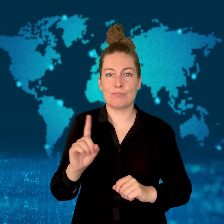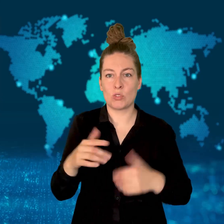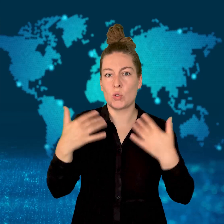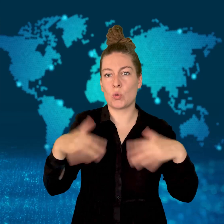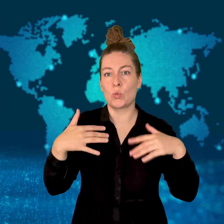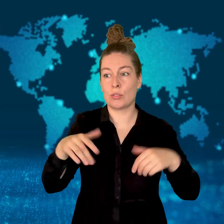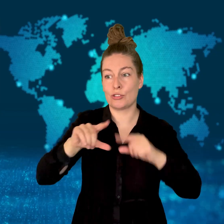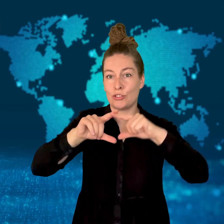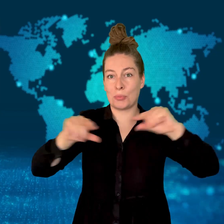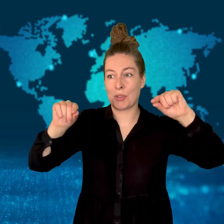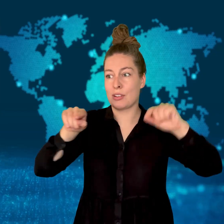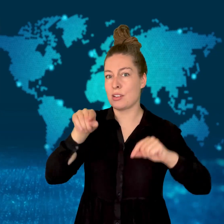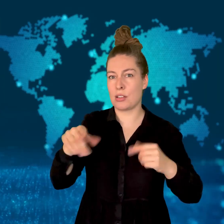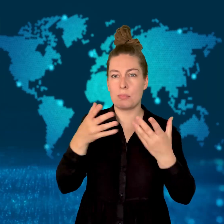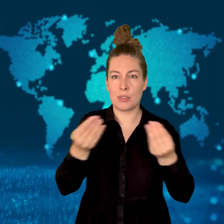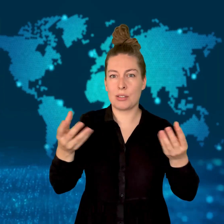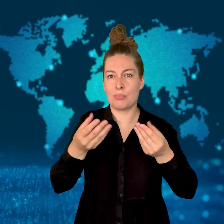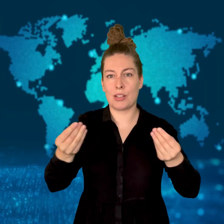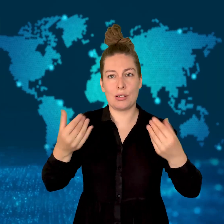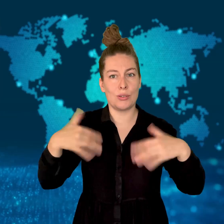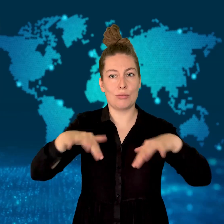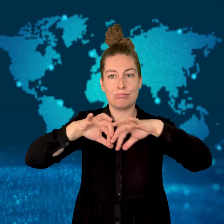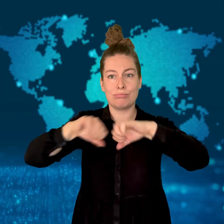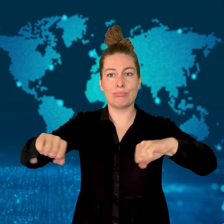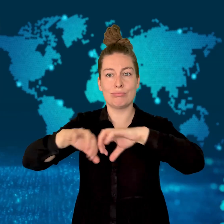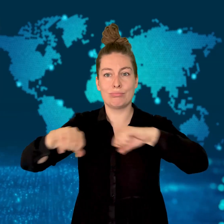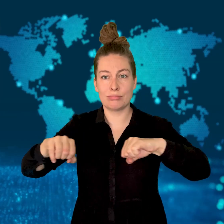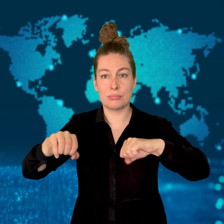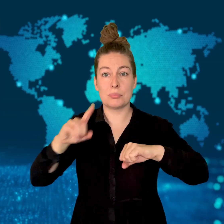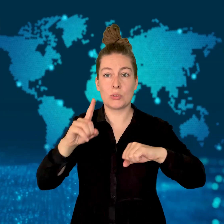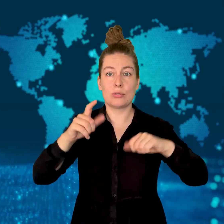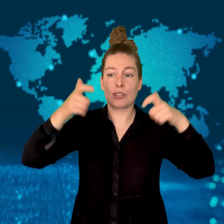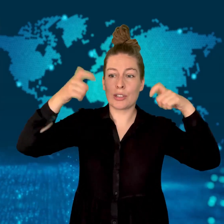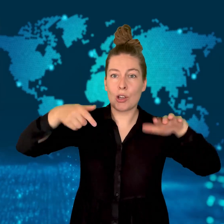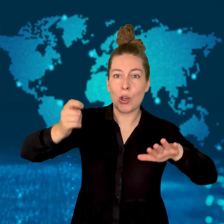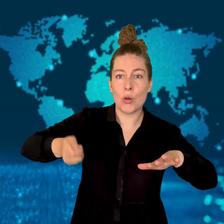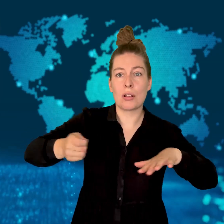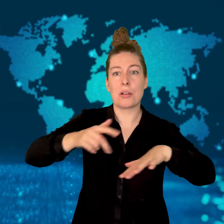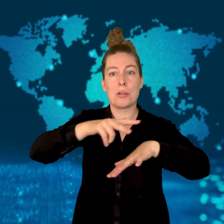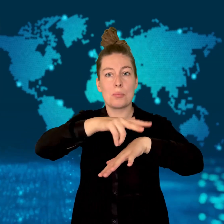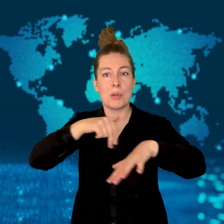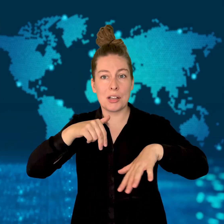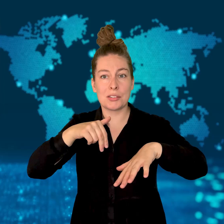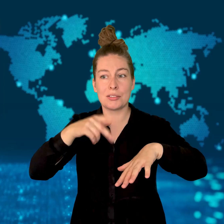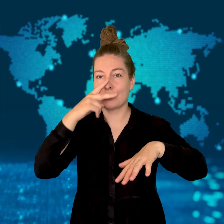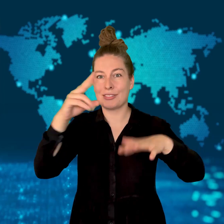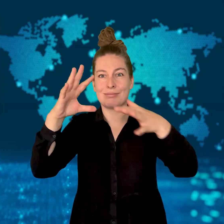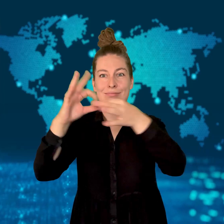In 2019, several acquittals in cases of rape caused nationwide rallies.